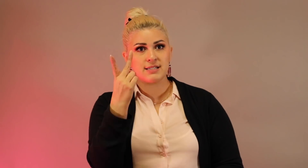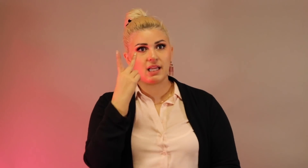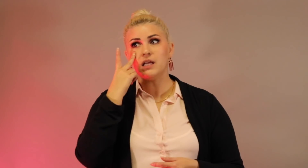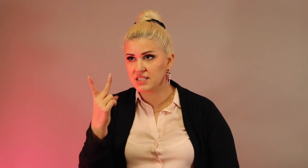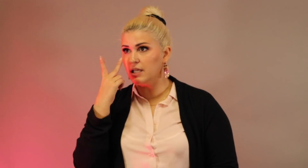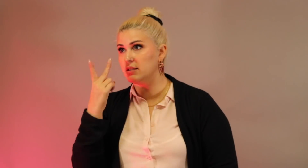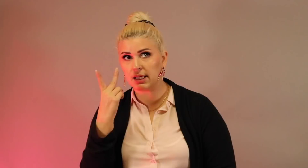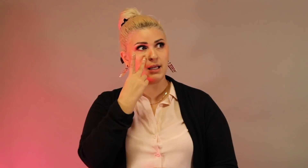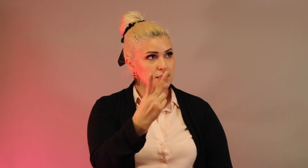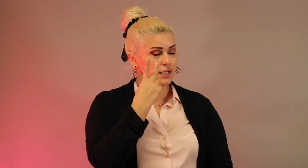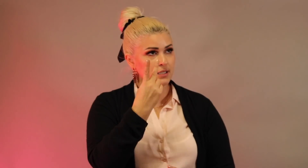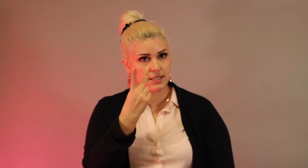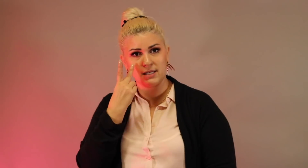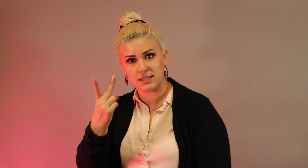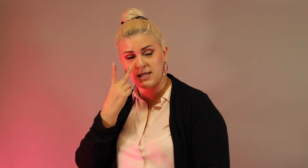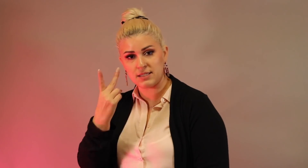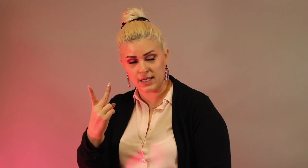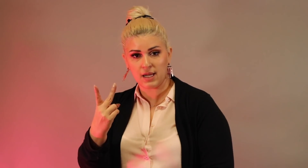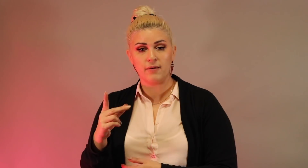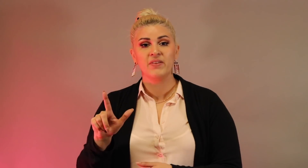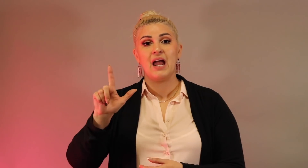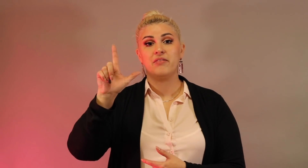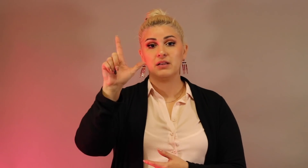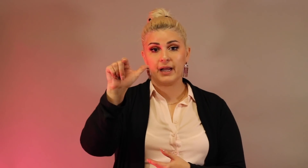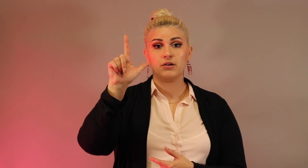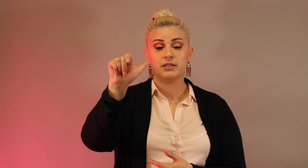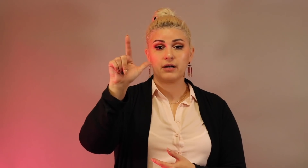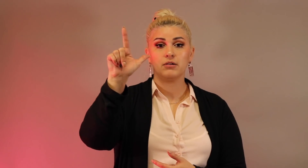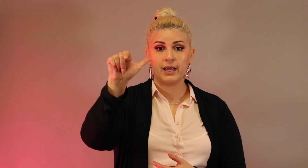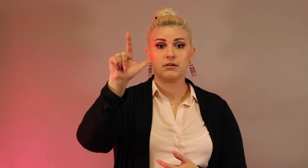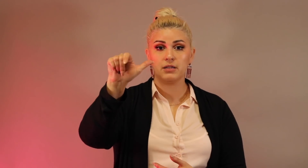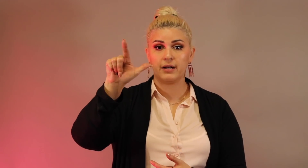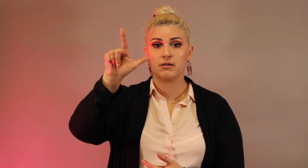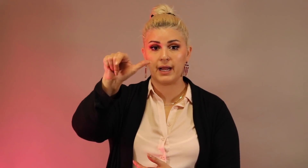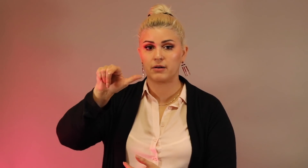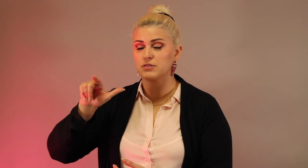see, see, see, see, see, see, see, see. And then later, later, later, later, later.